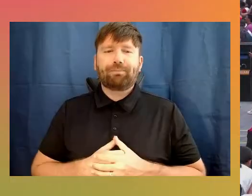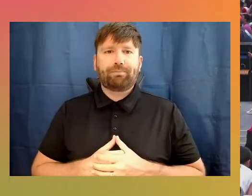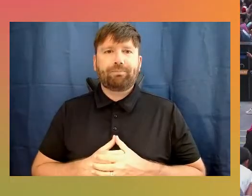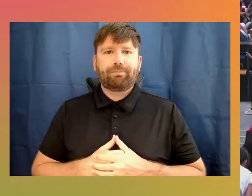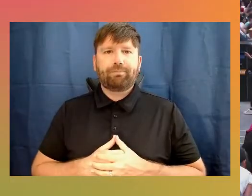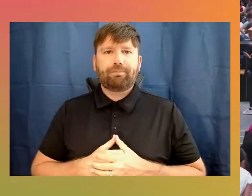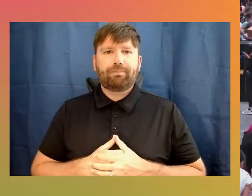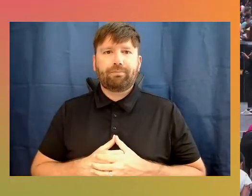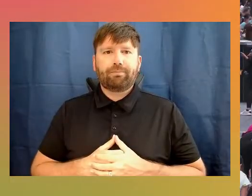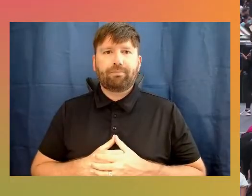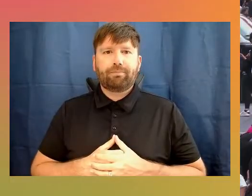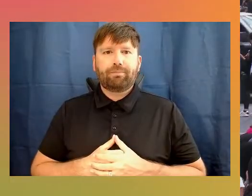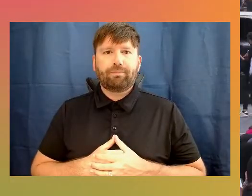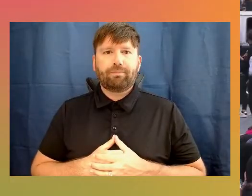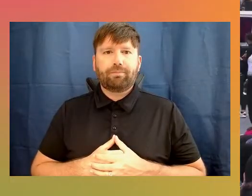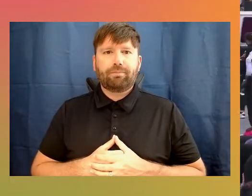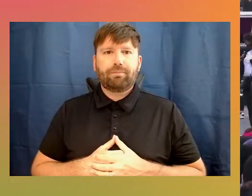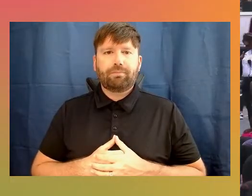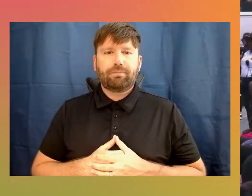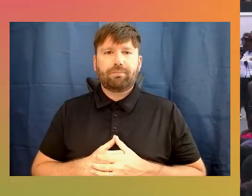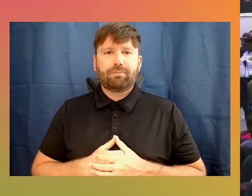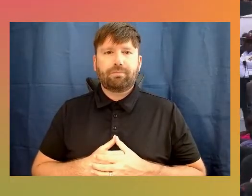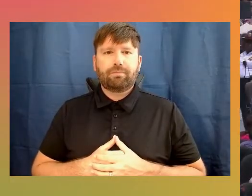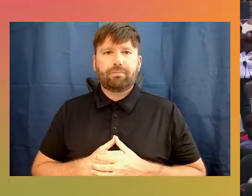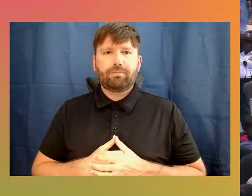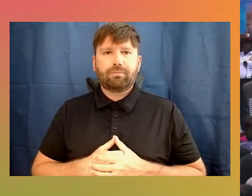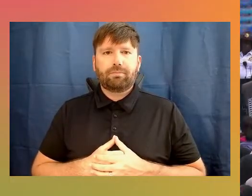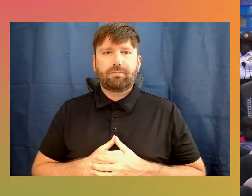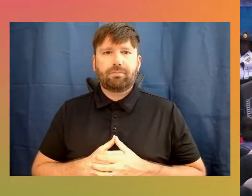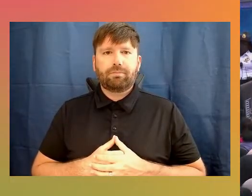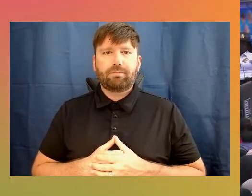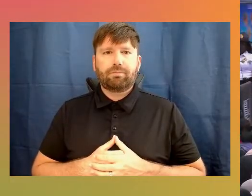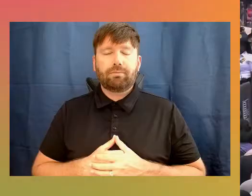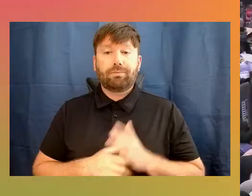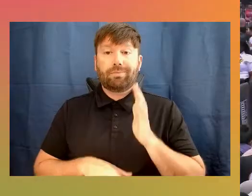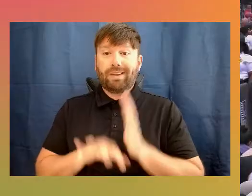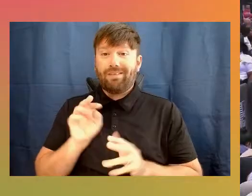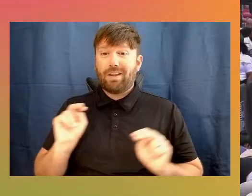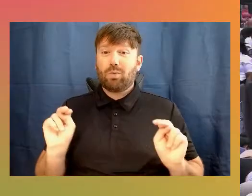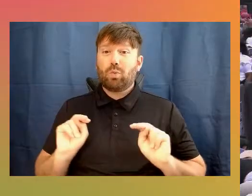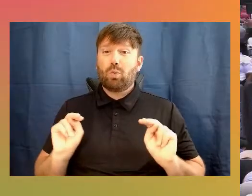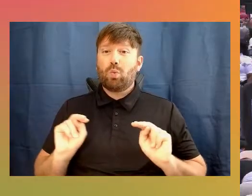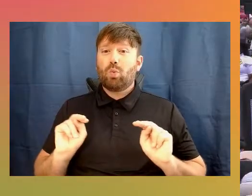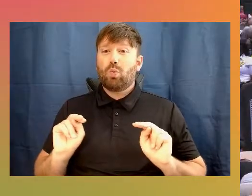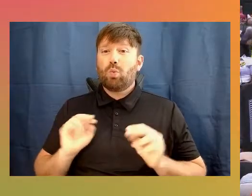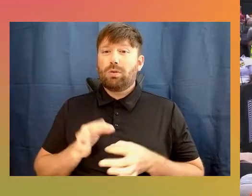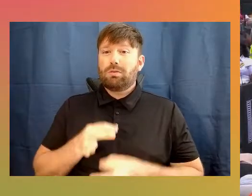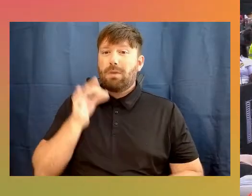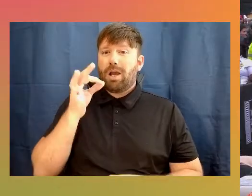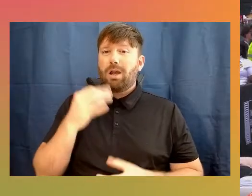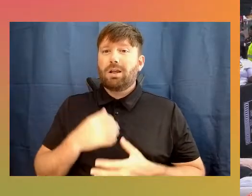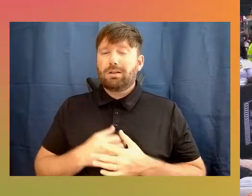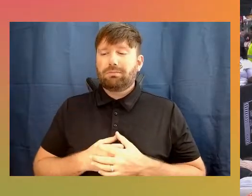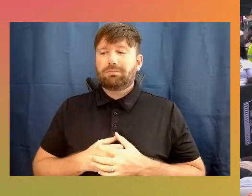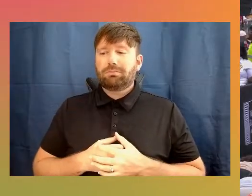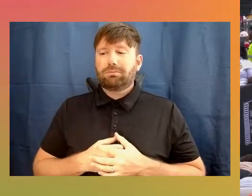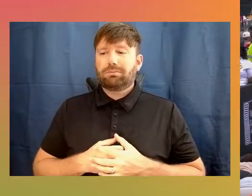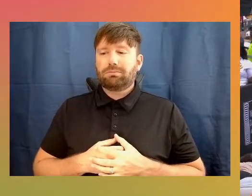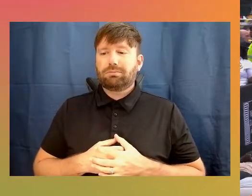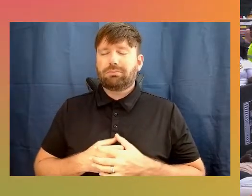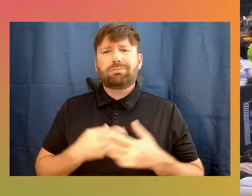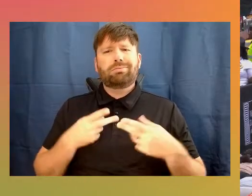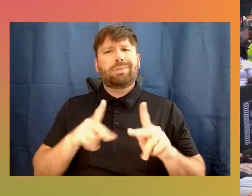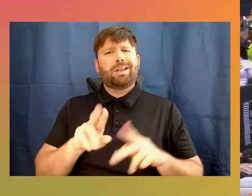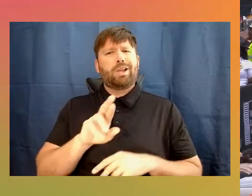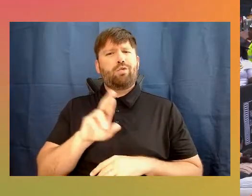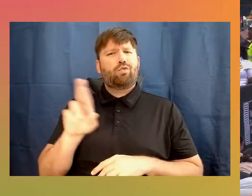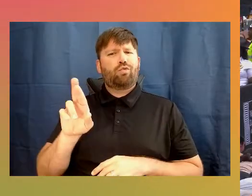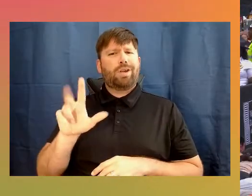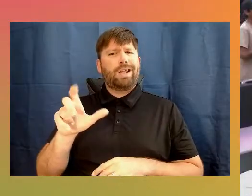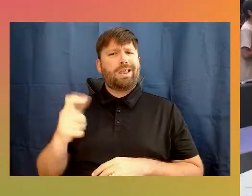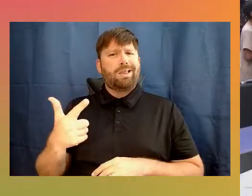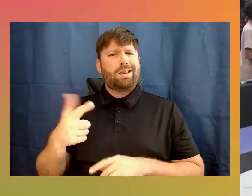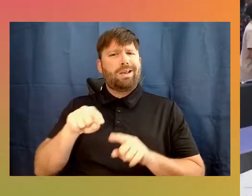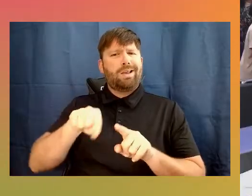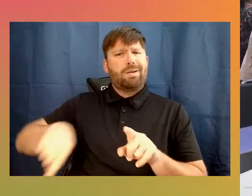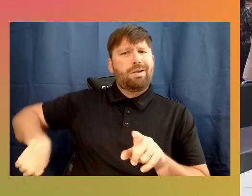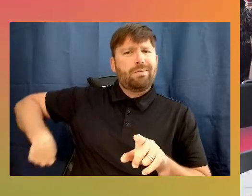LAST BREATH HERE.